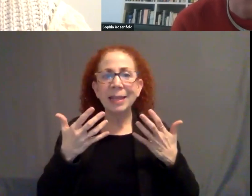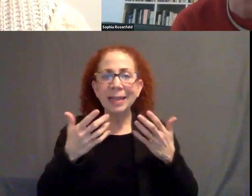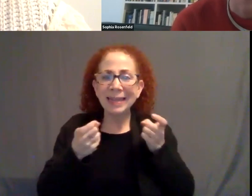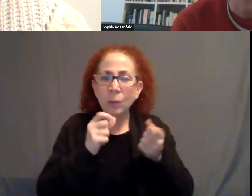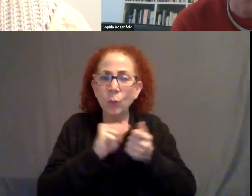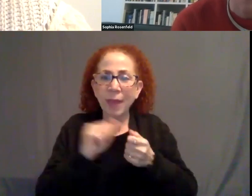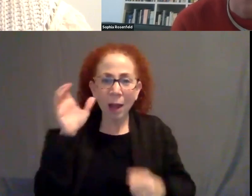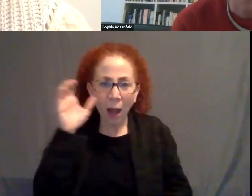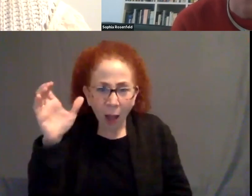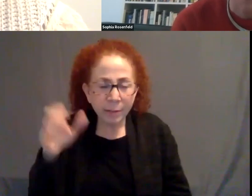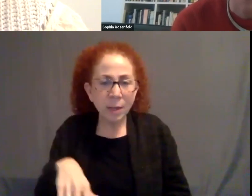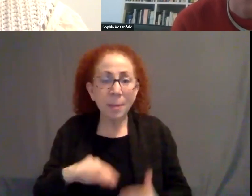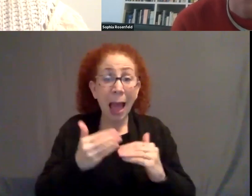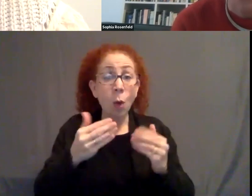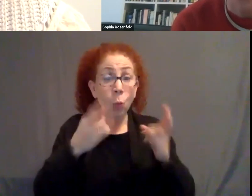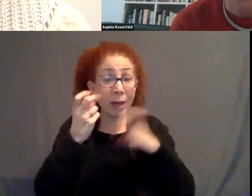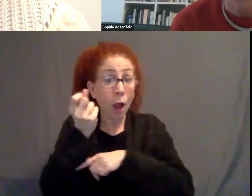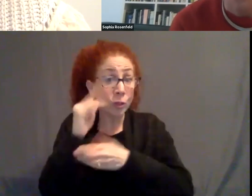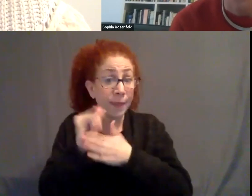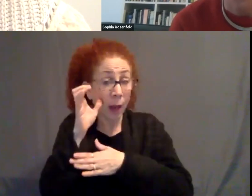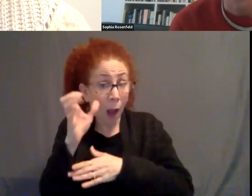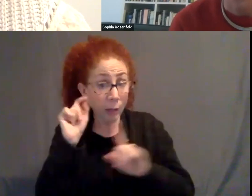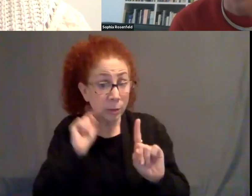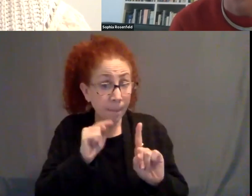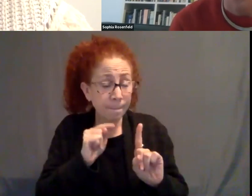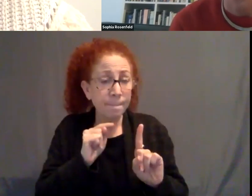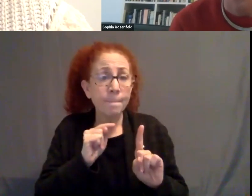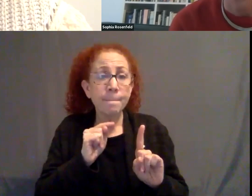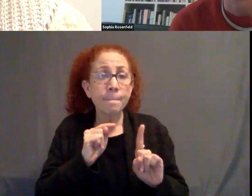how we understand this concept is broadly shared.